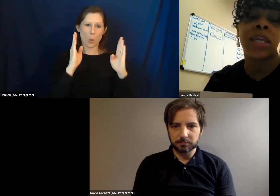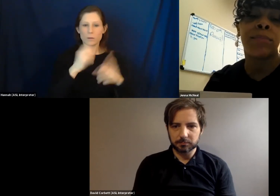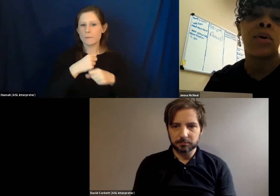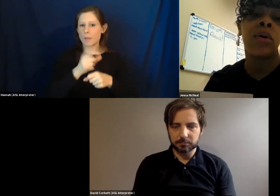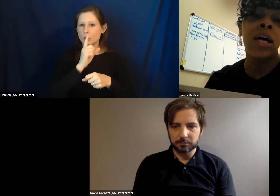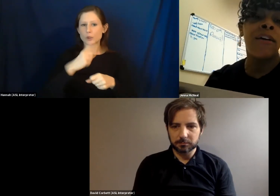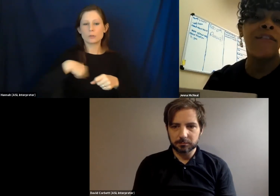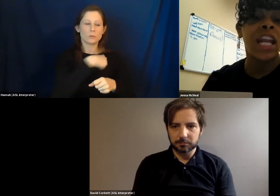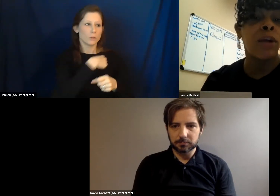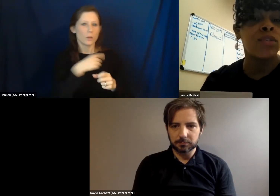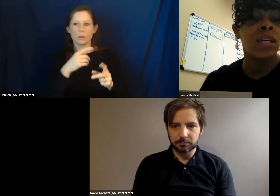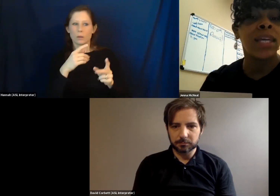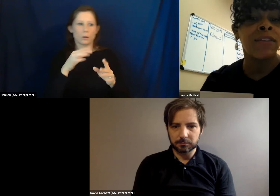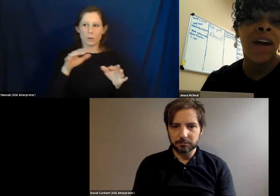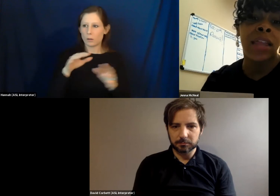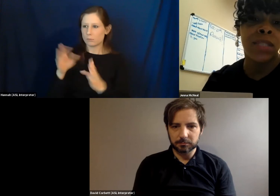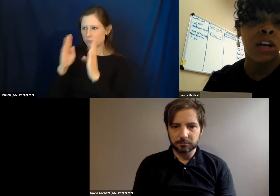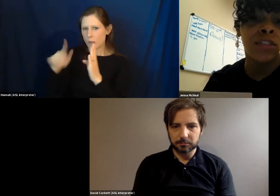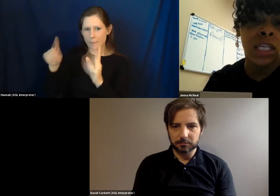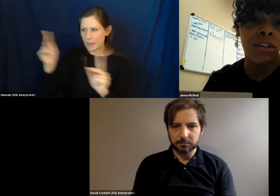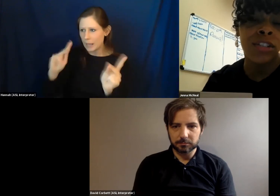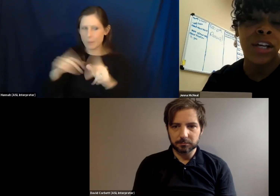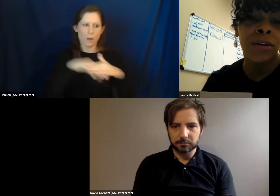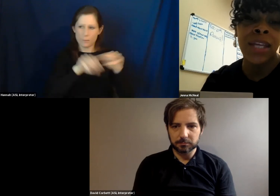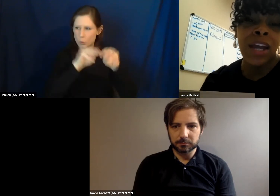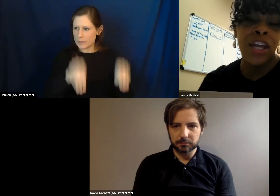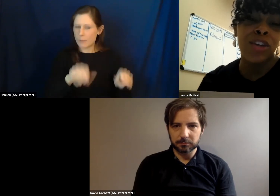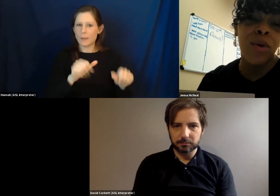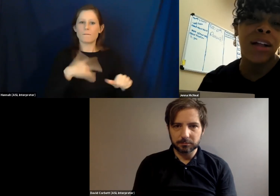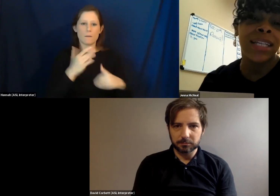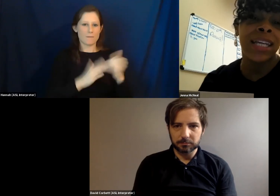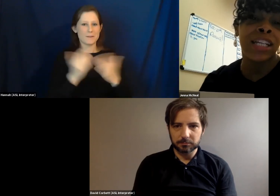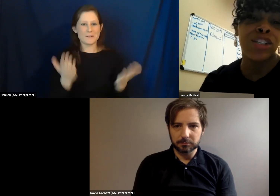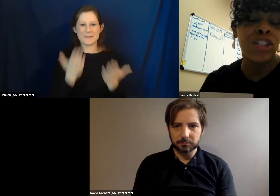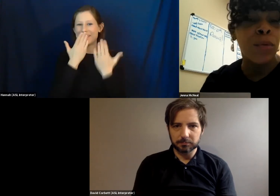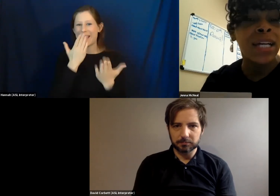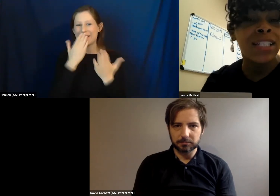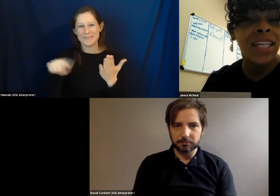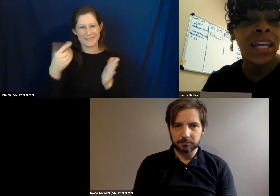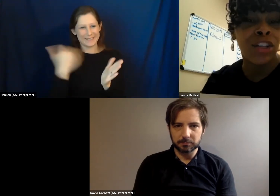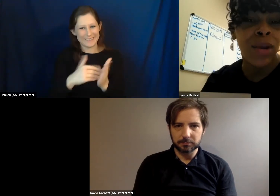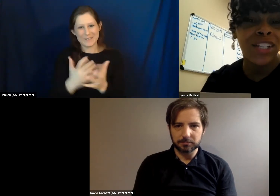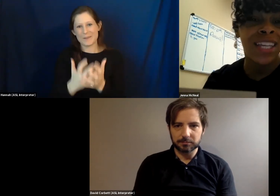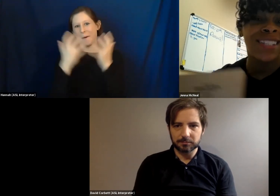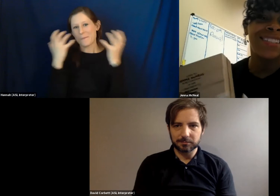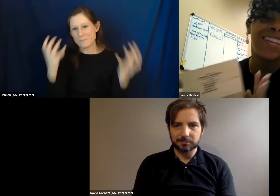people visit our museum they can find themselves here. So thank you all again so much and congratulations